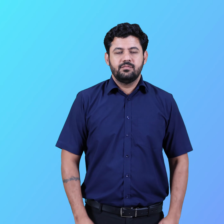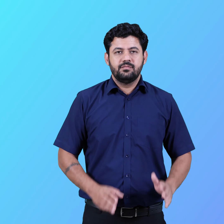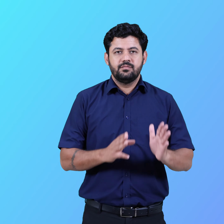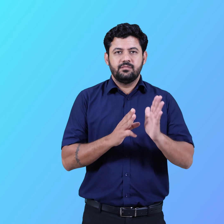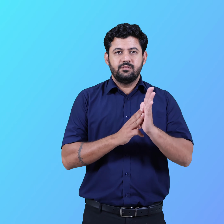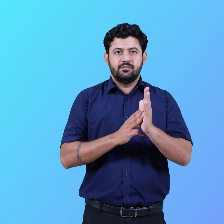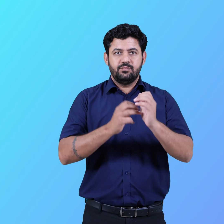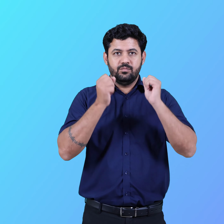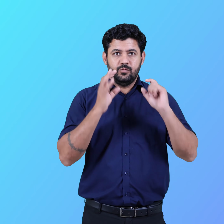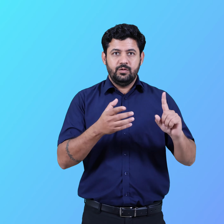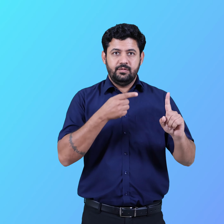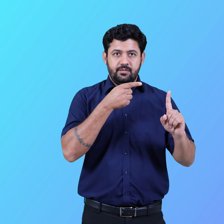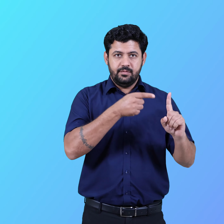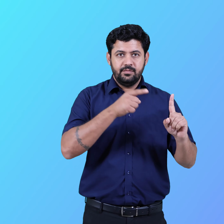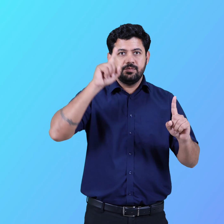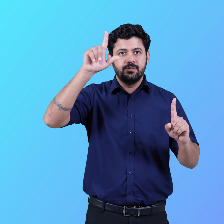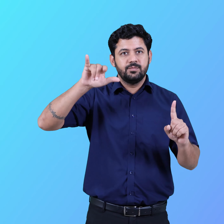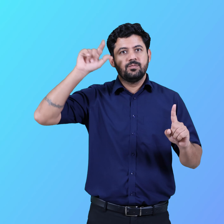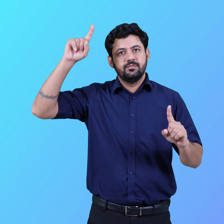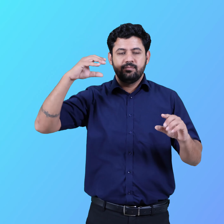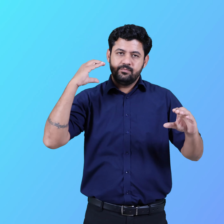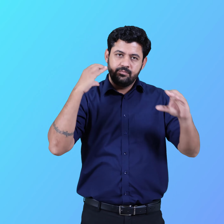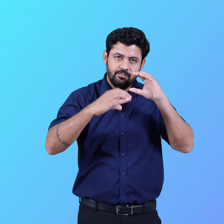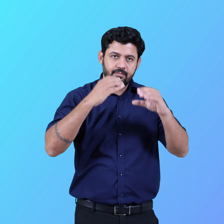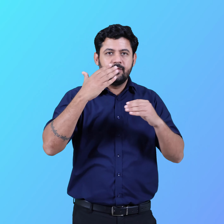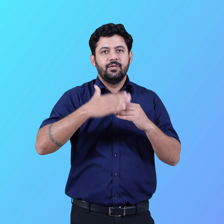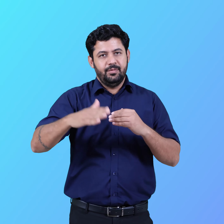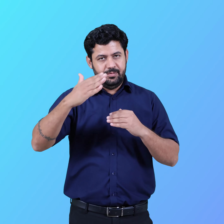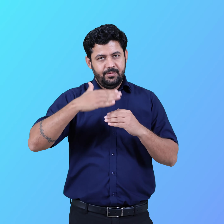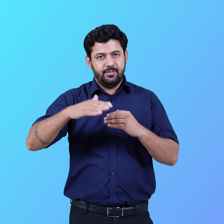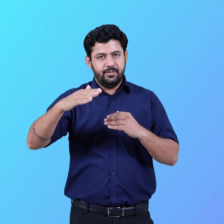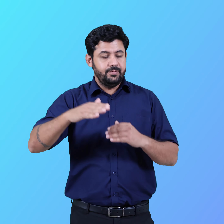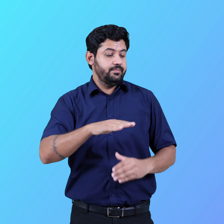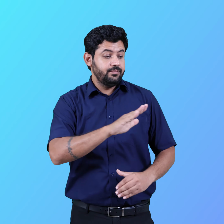The LORD said to Moses,